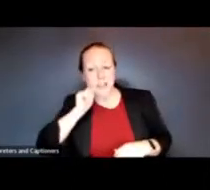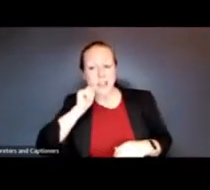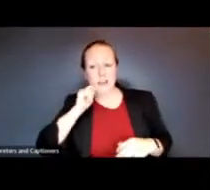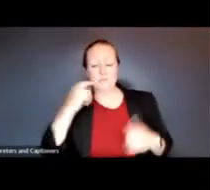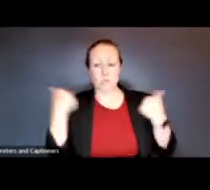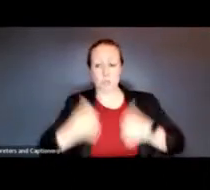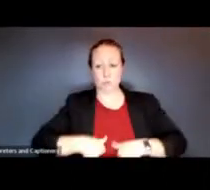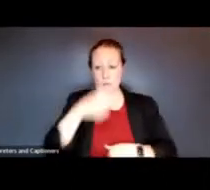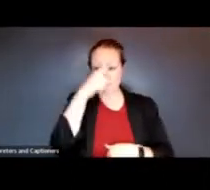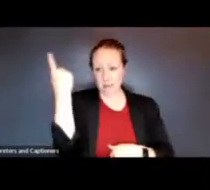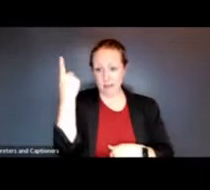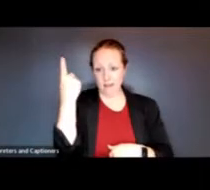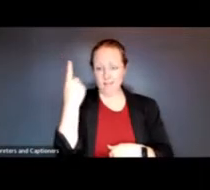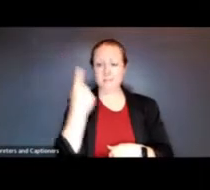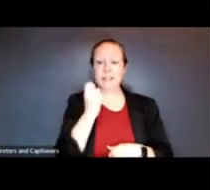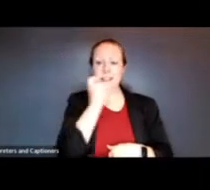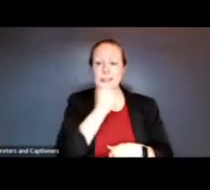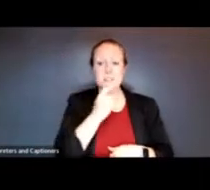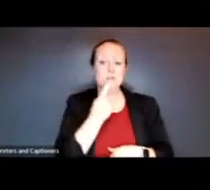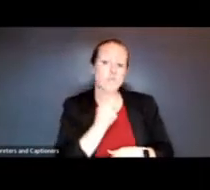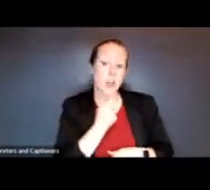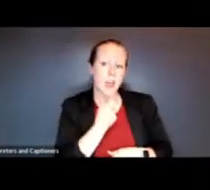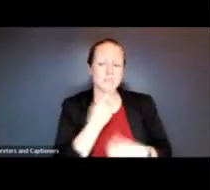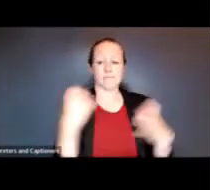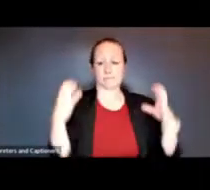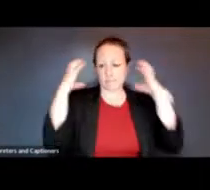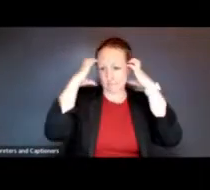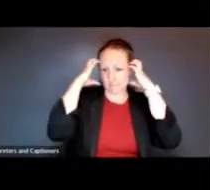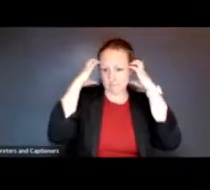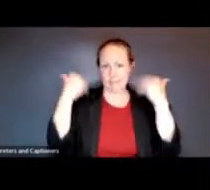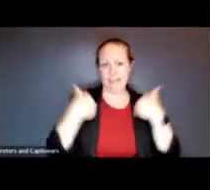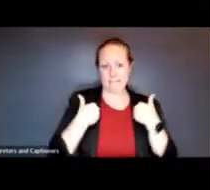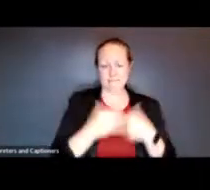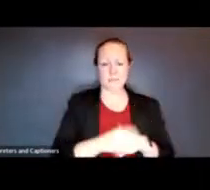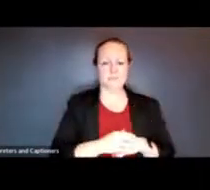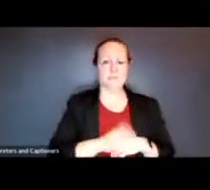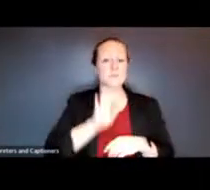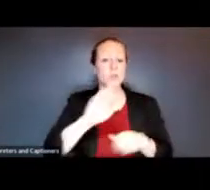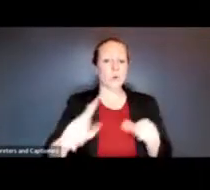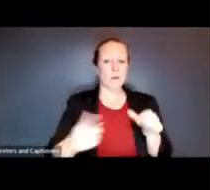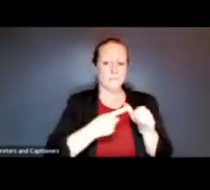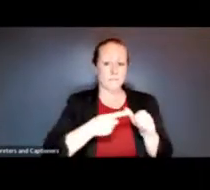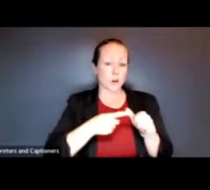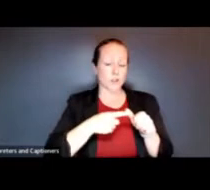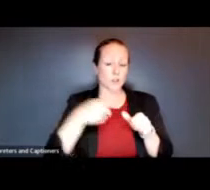lipstick and some headphones. All right. Now we're going to have our first poll and it popped it should have popped up